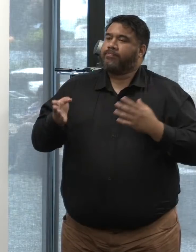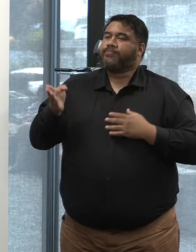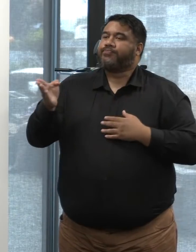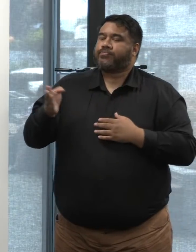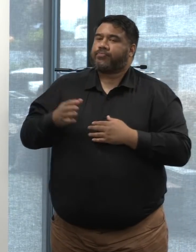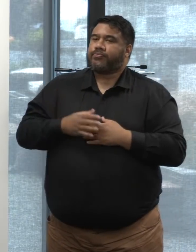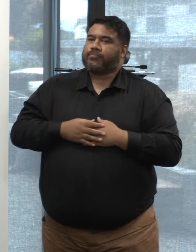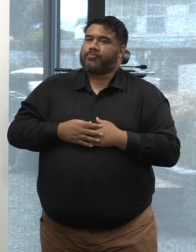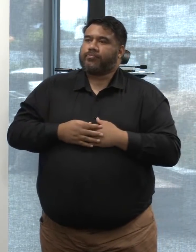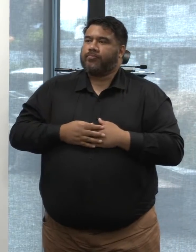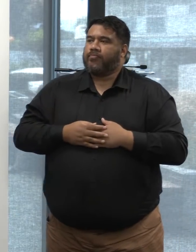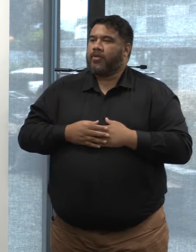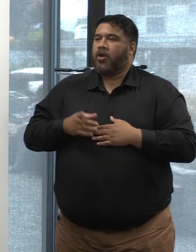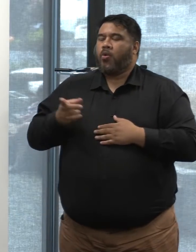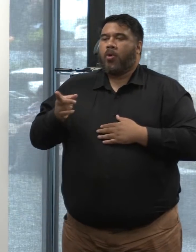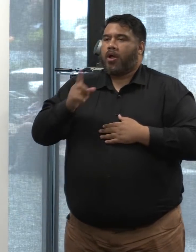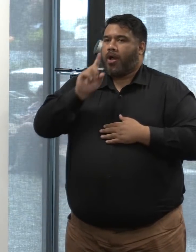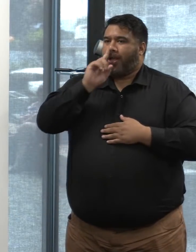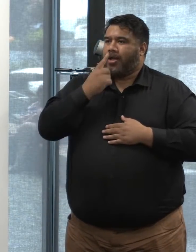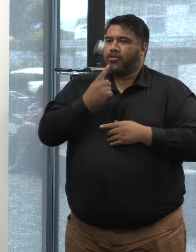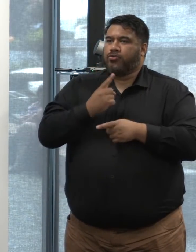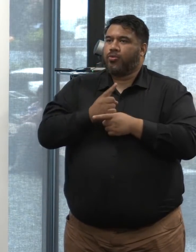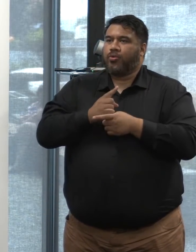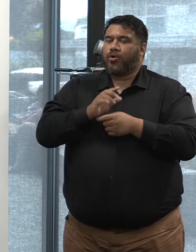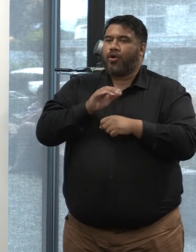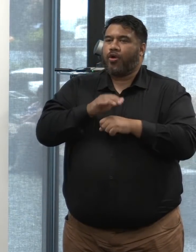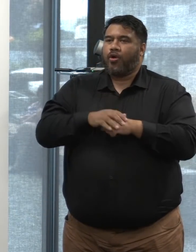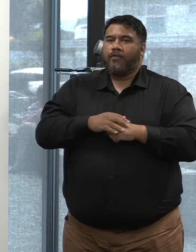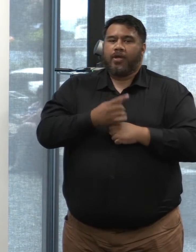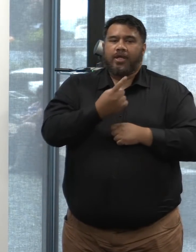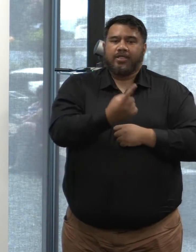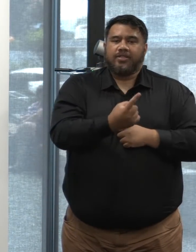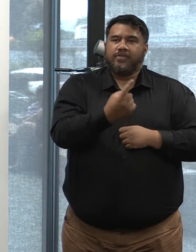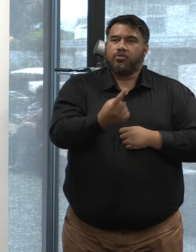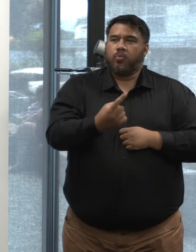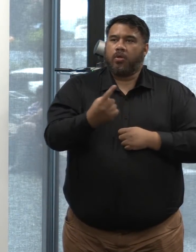their programs? How many Maori lead health services when it comes to COVID are being